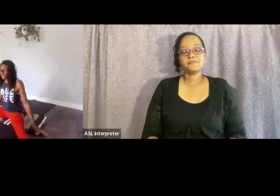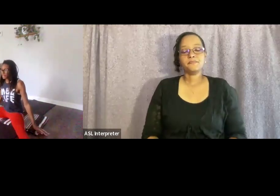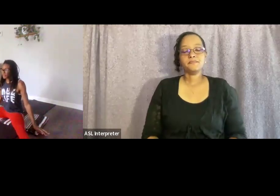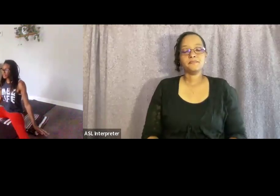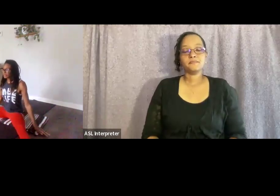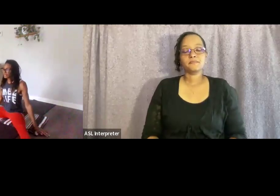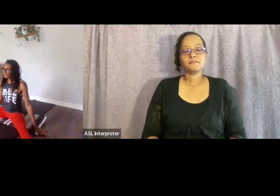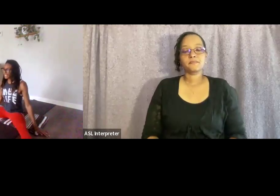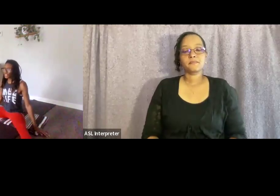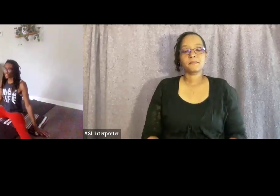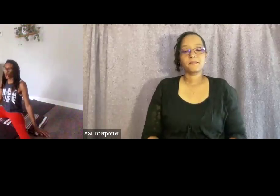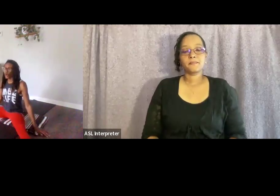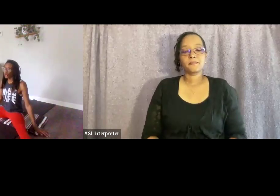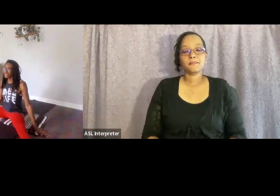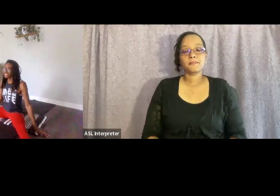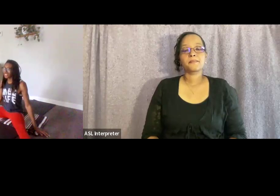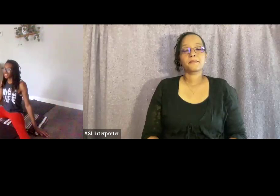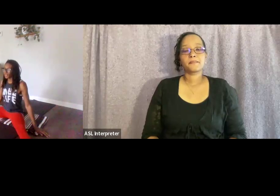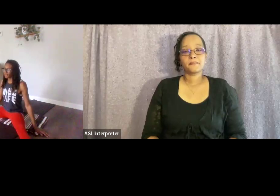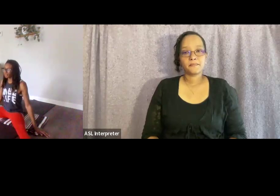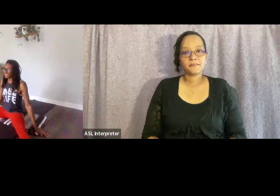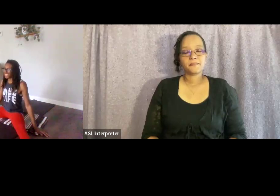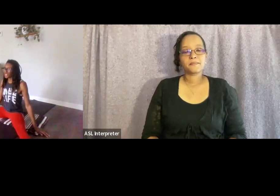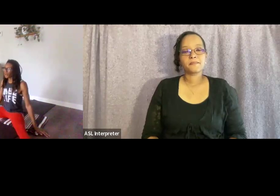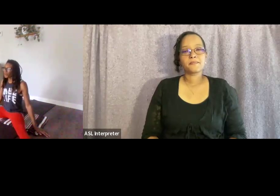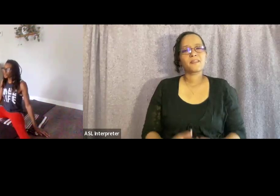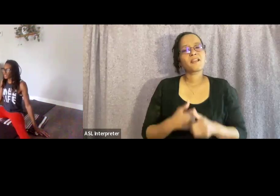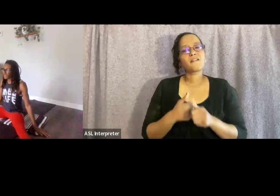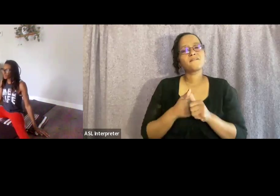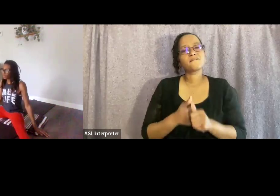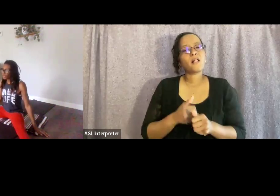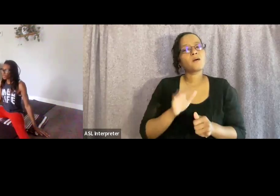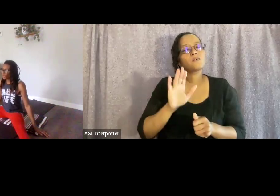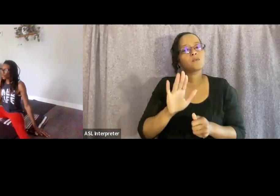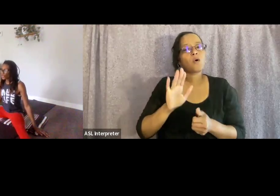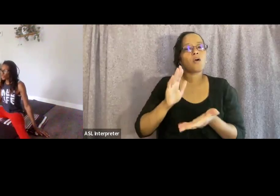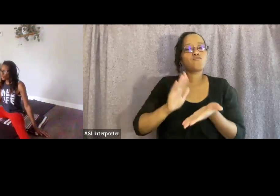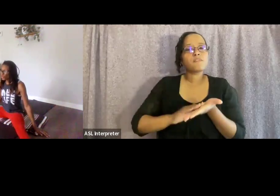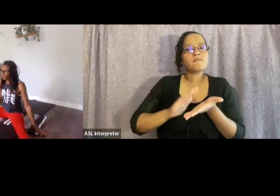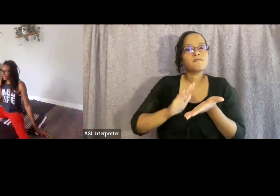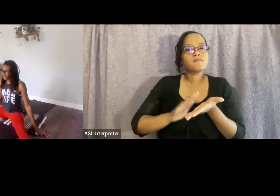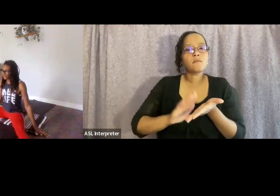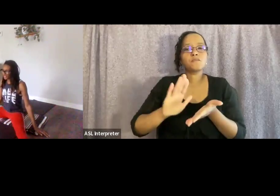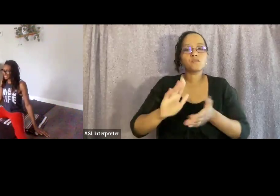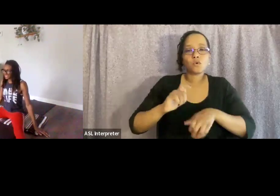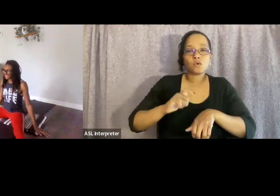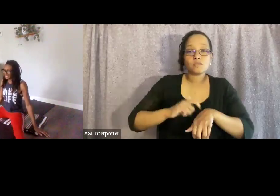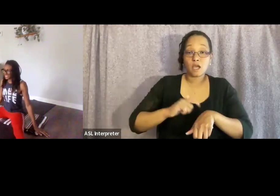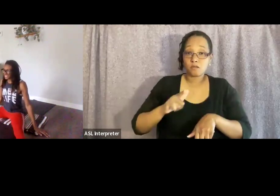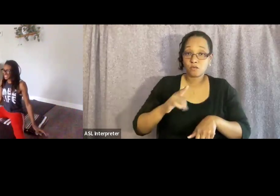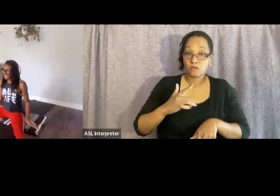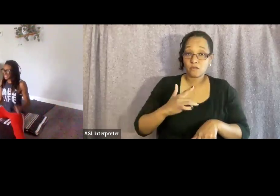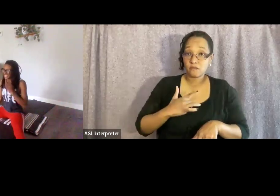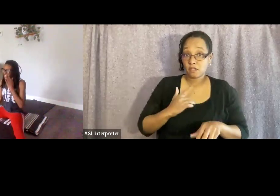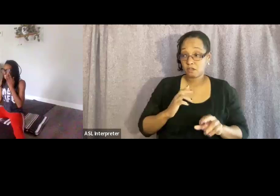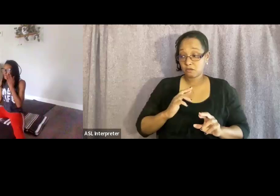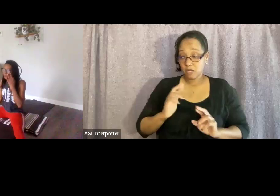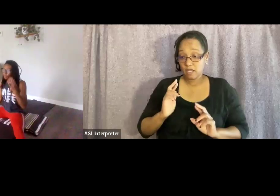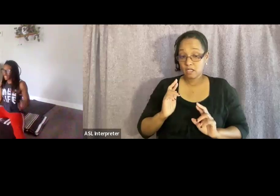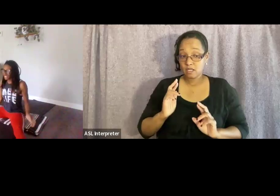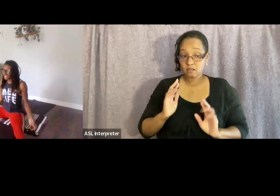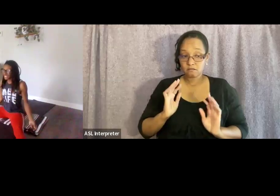And then in your own time, in your own time, when you are ready, if you're upright,